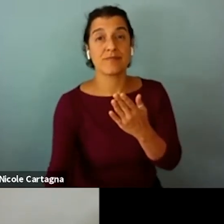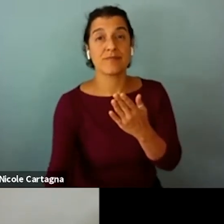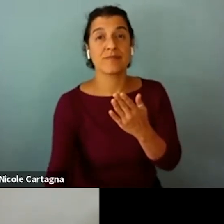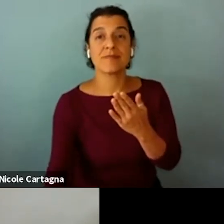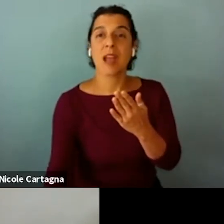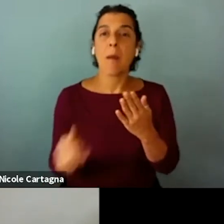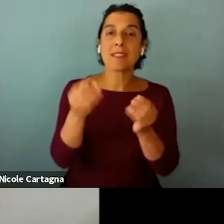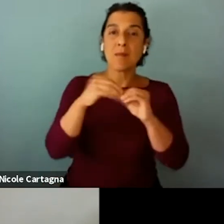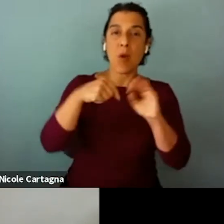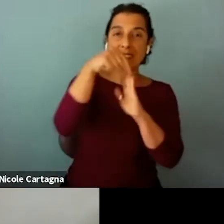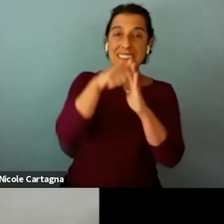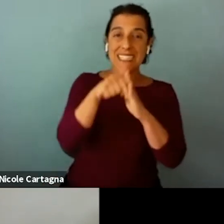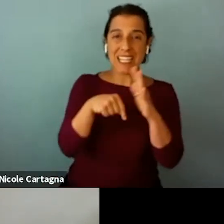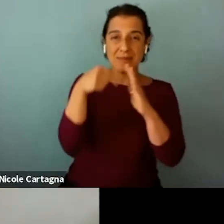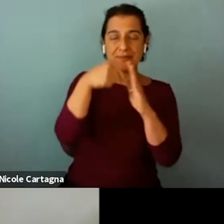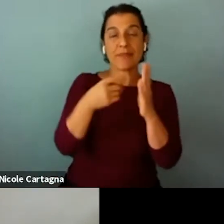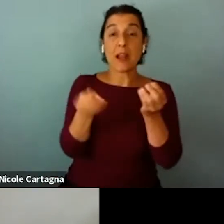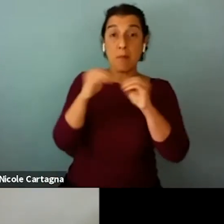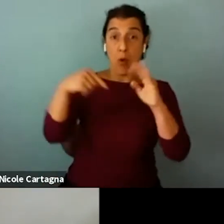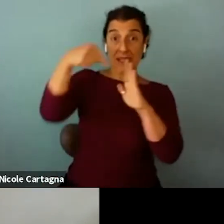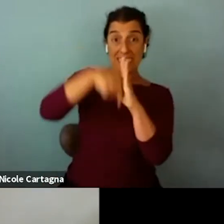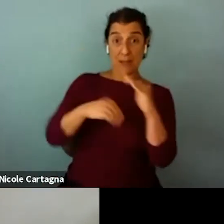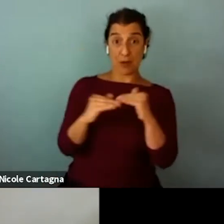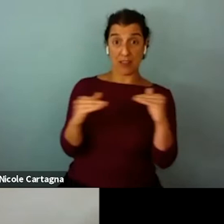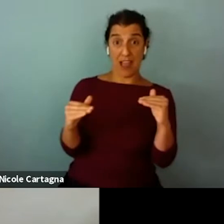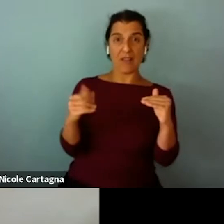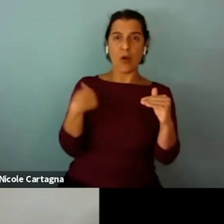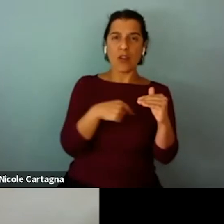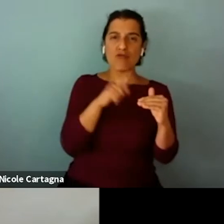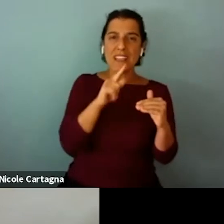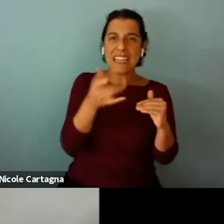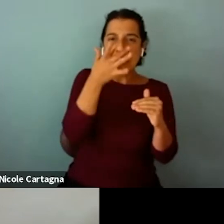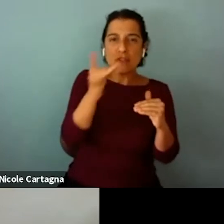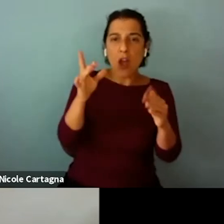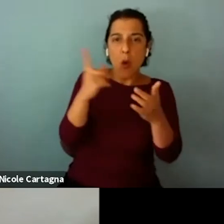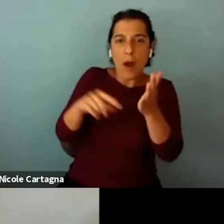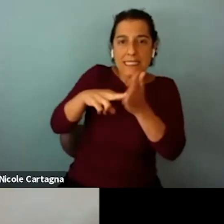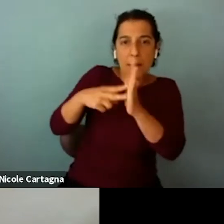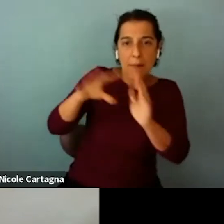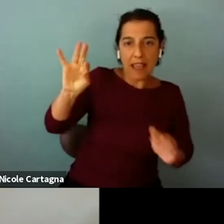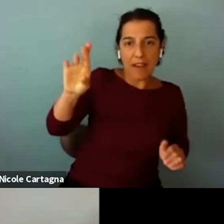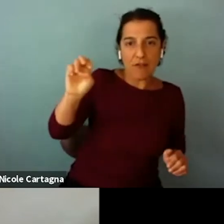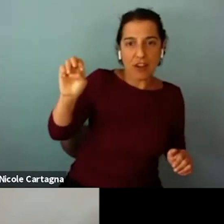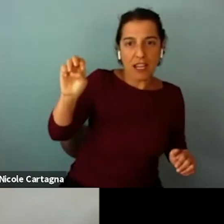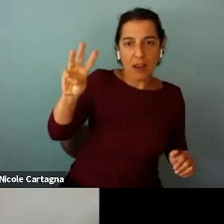um you know we're really interested in you know what is free will what what motivates any type